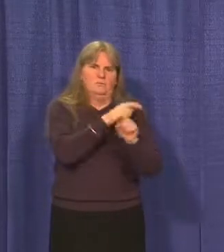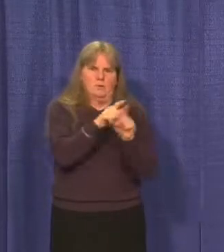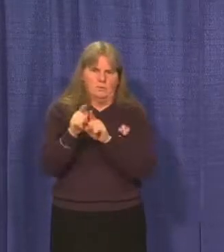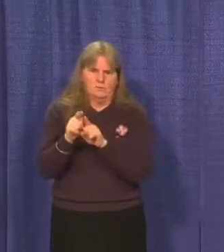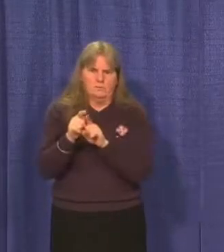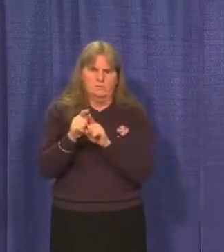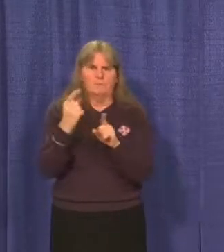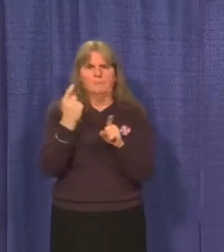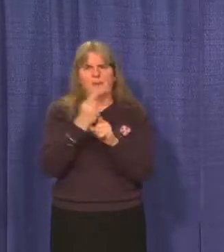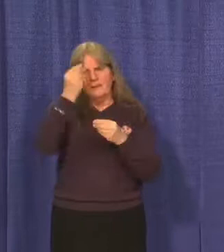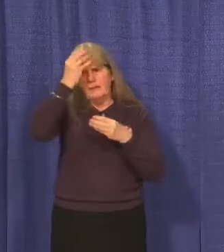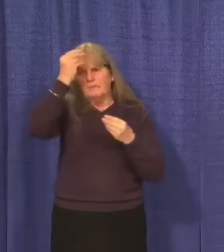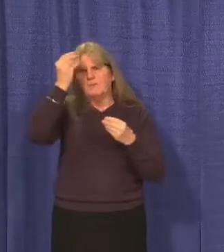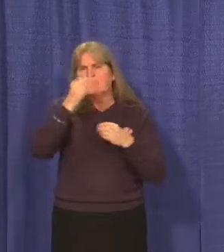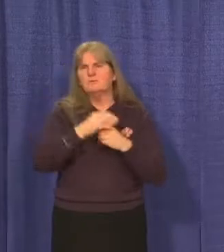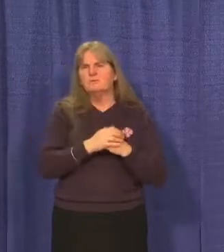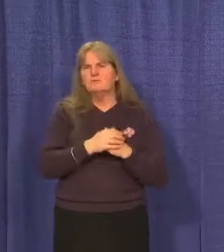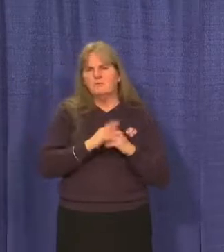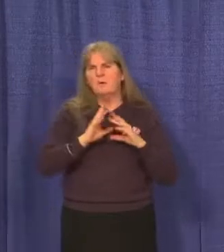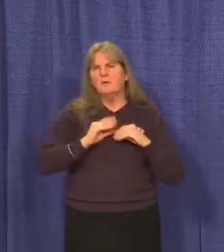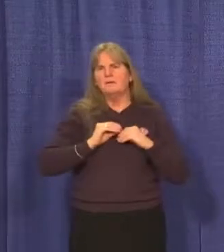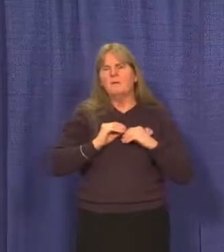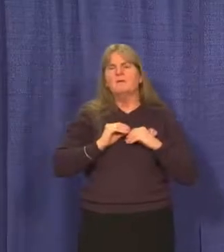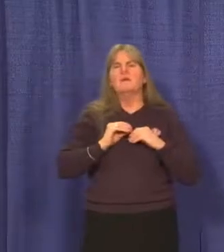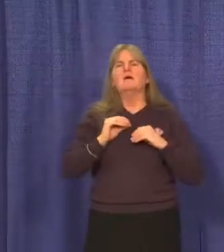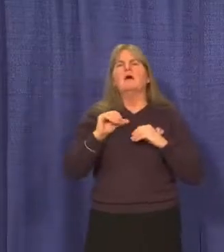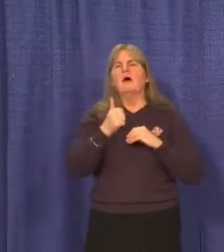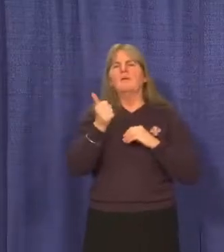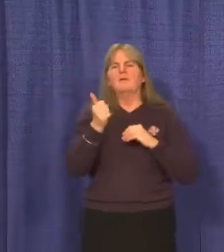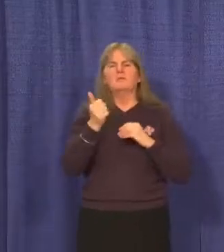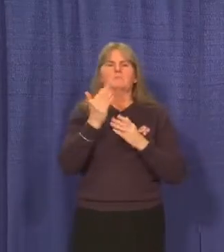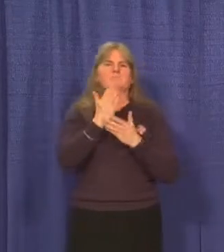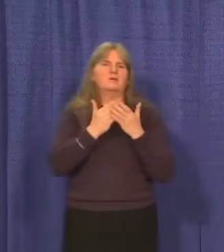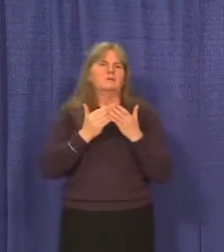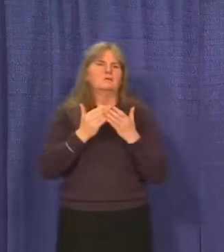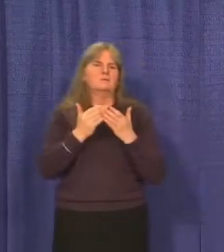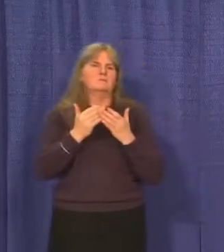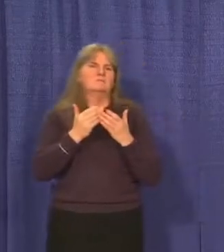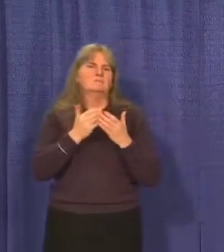right information and that consent and all of that.